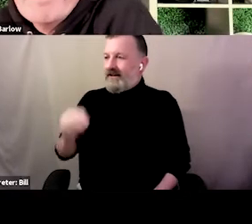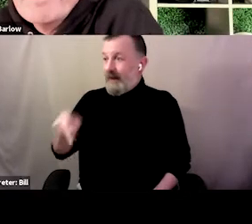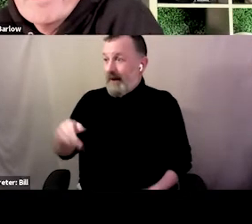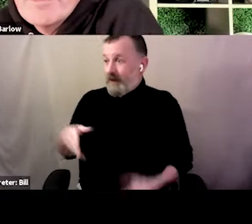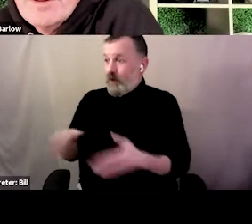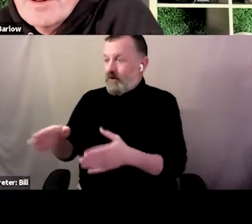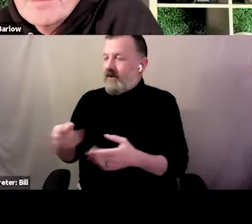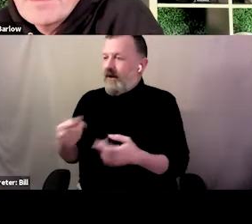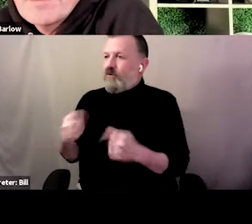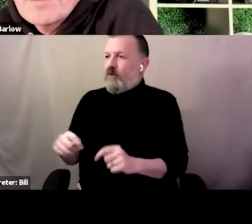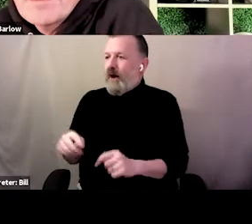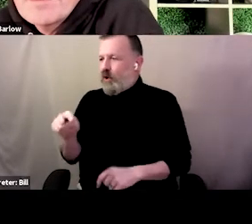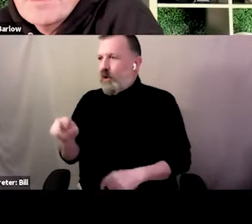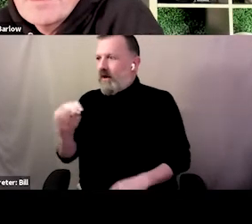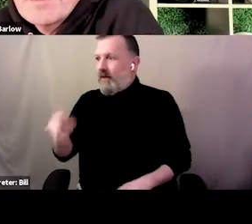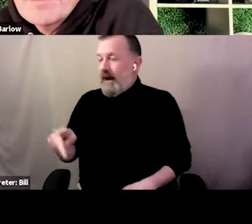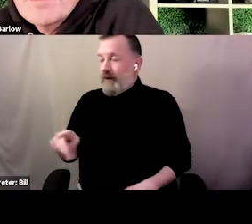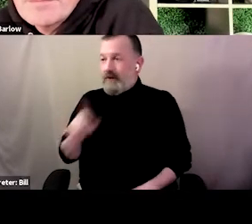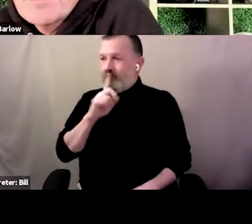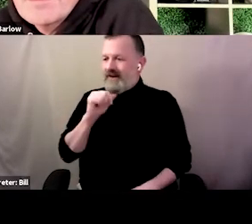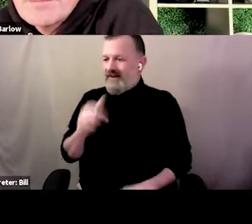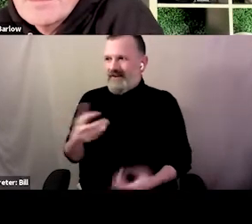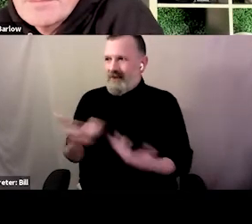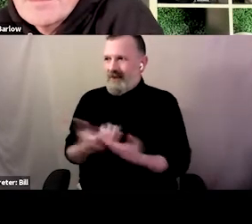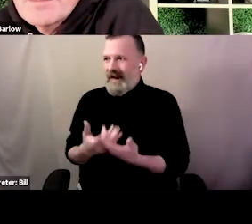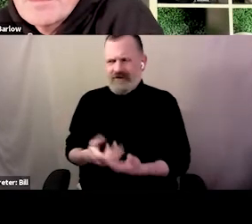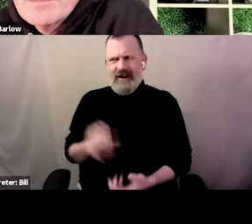Rick Mislan: Look at the map and it doesn't match. And that's interesting right why. Well,